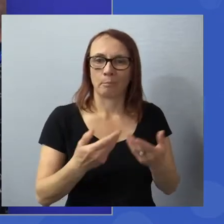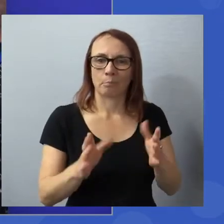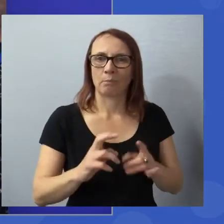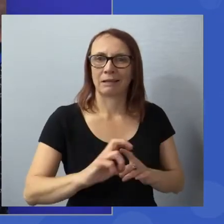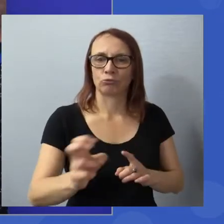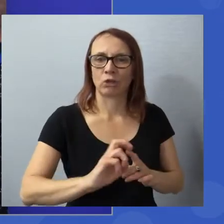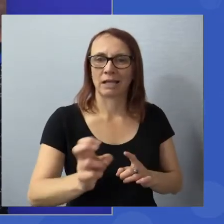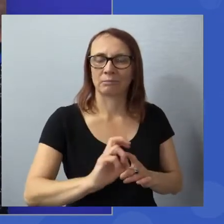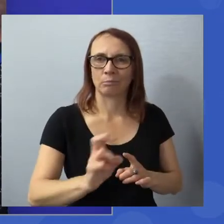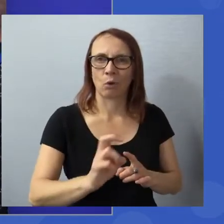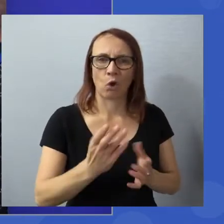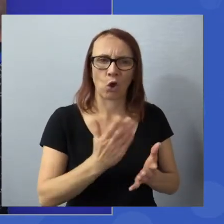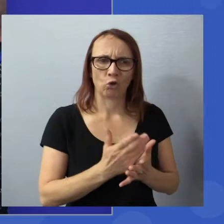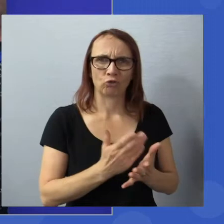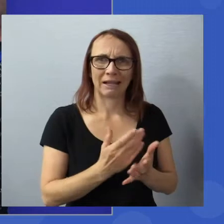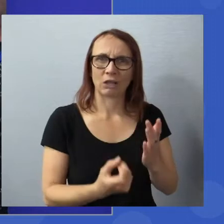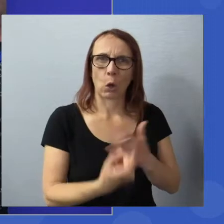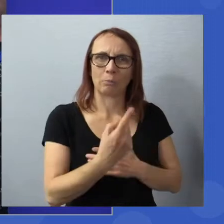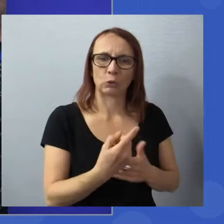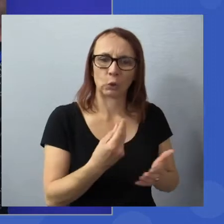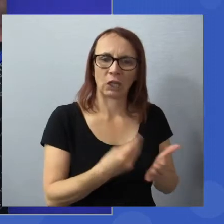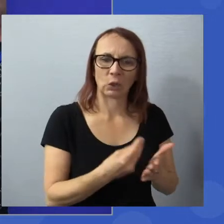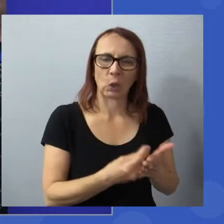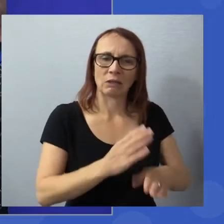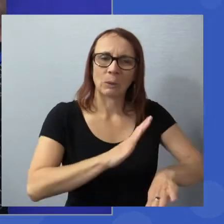yourself to somewhere because every minute you spend driving somewhere as a